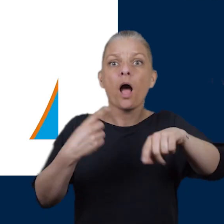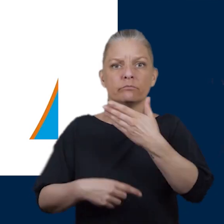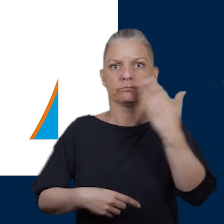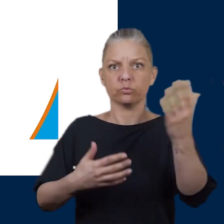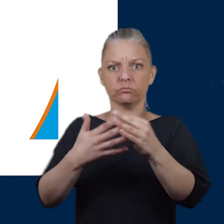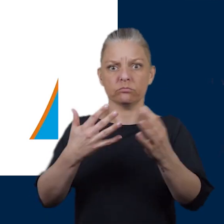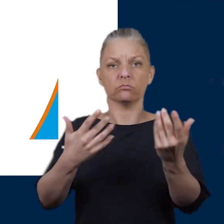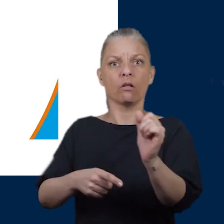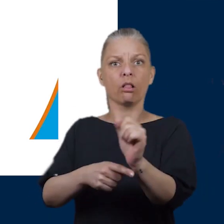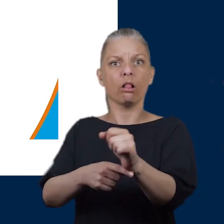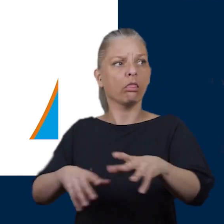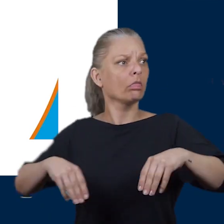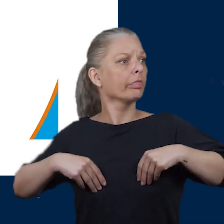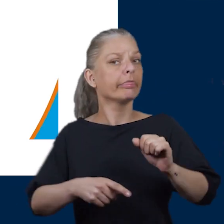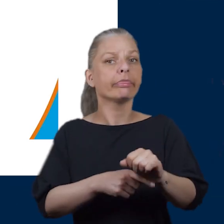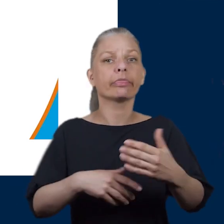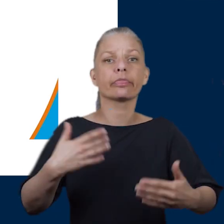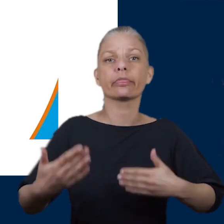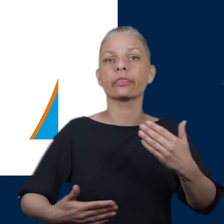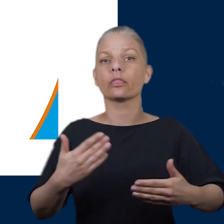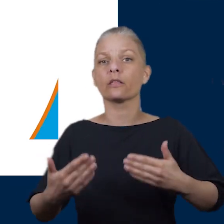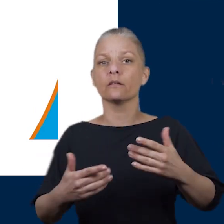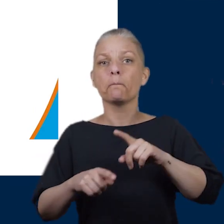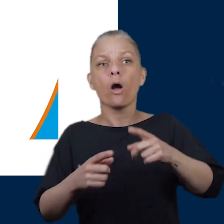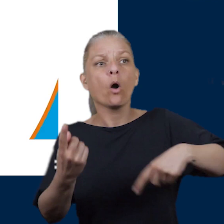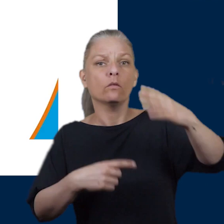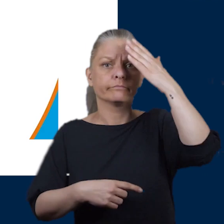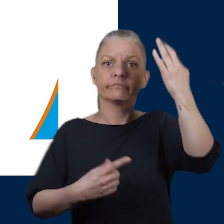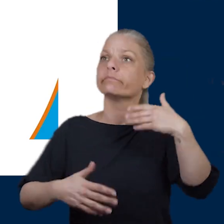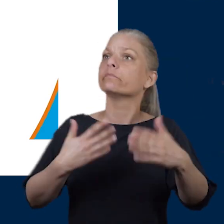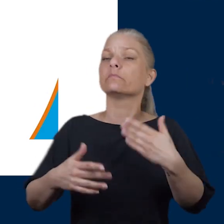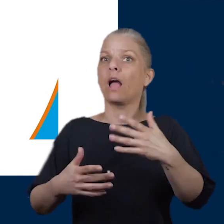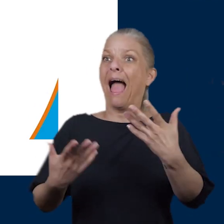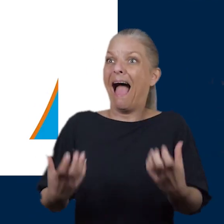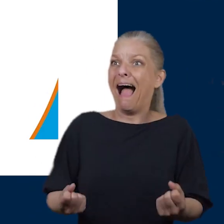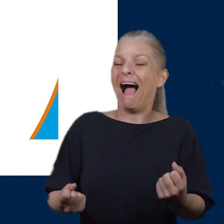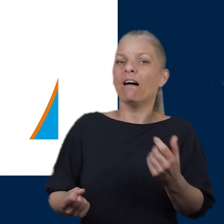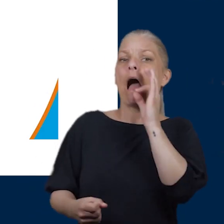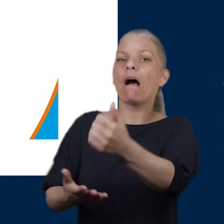don't notice them. Some people don't think the symptoms are important so don't ask for help this